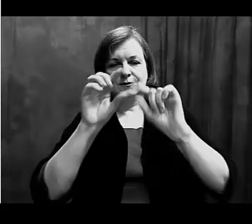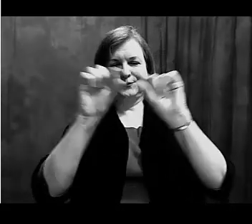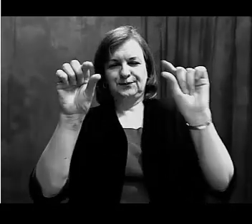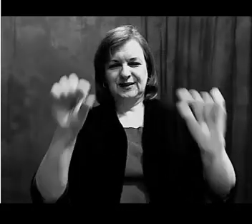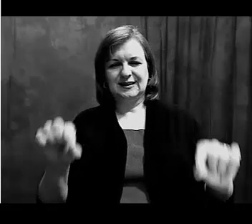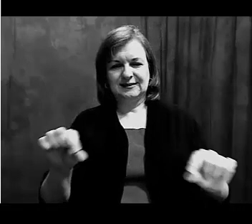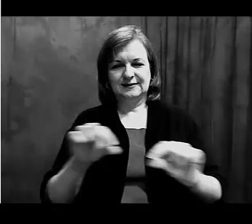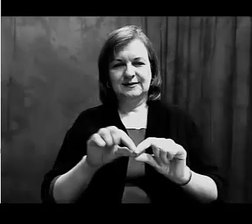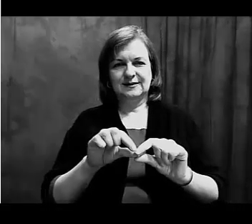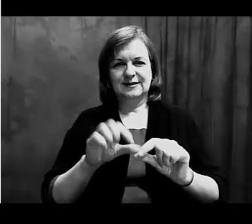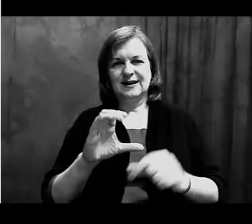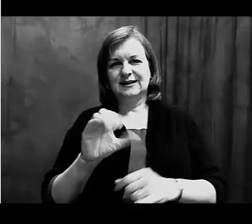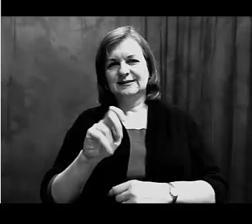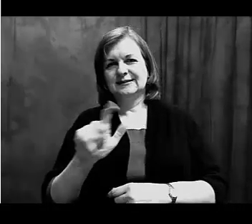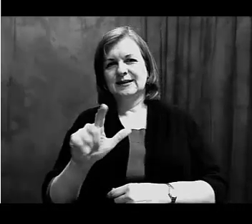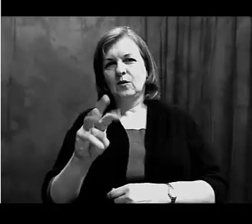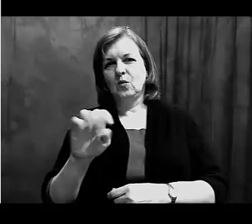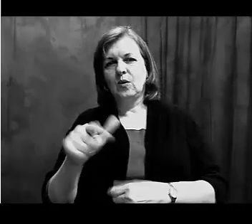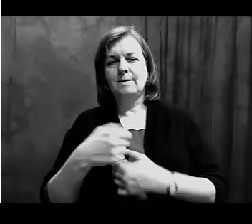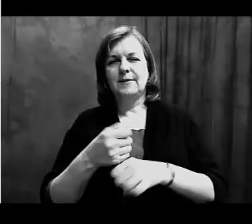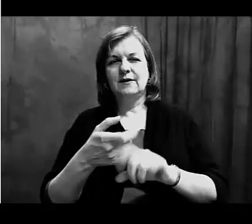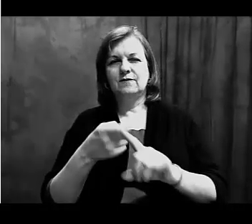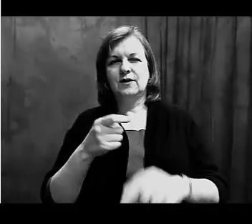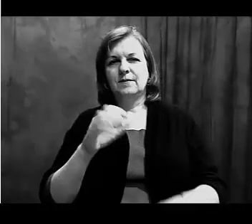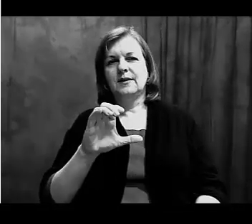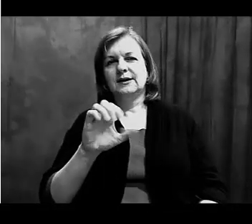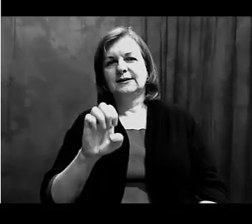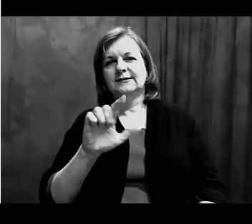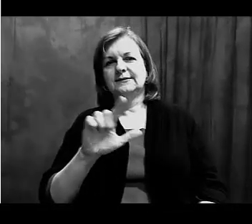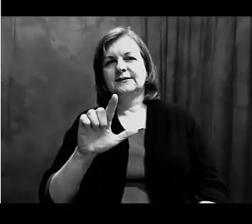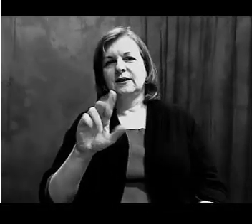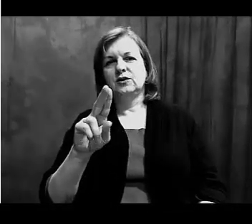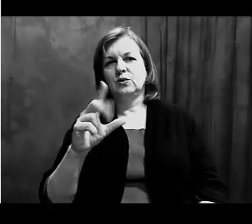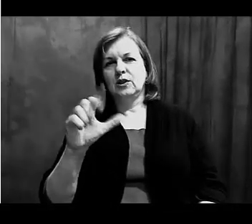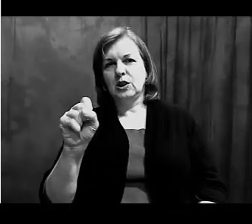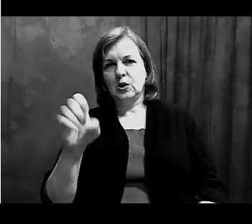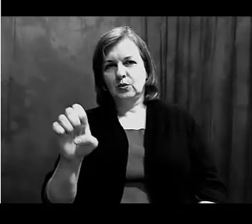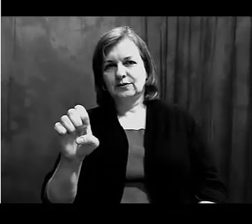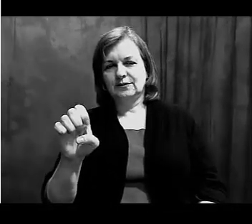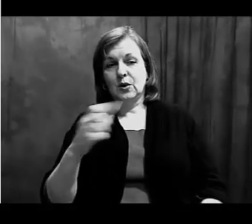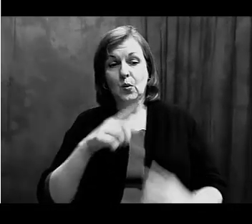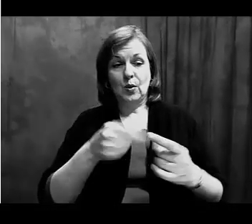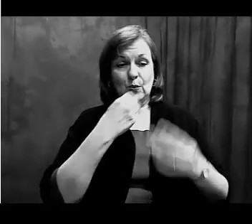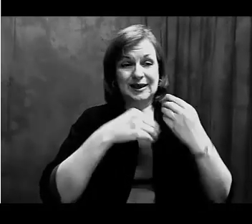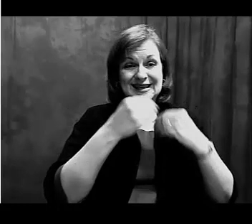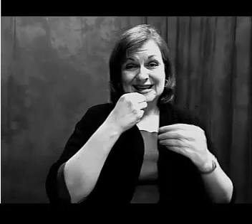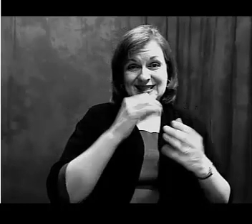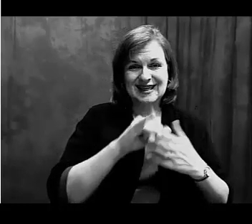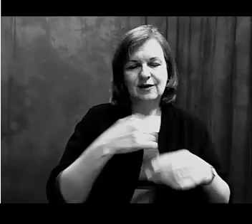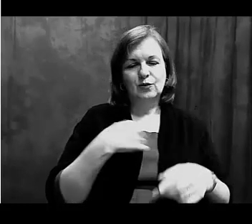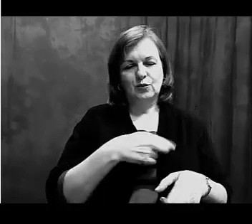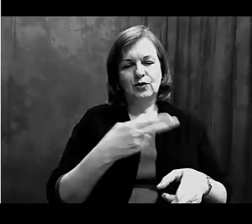you a better one in just a second -- we've got a cell wall that's made up of cellulose